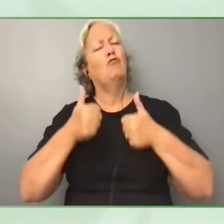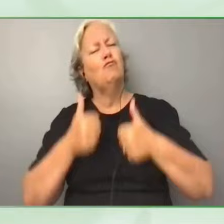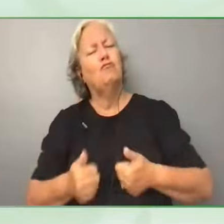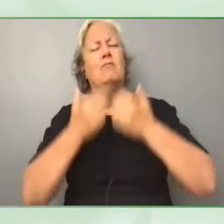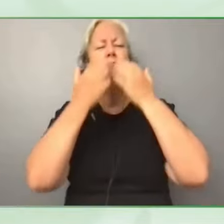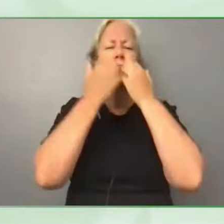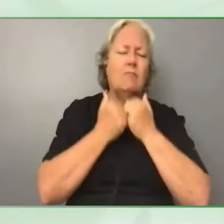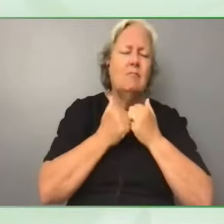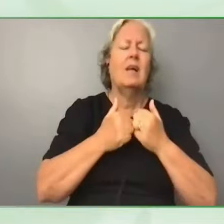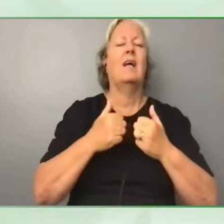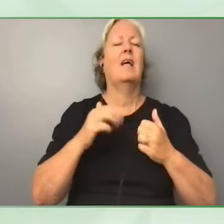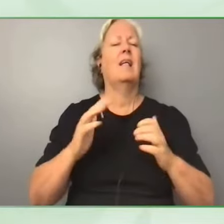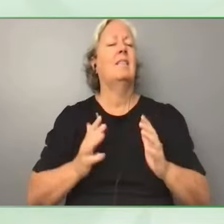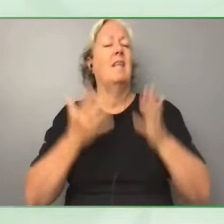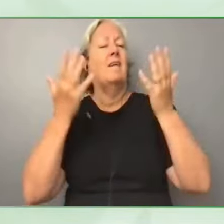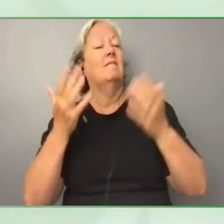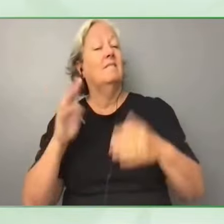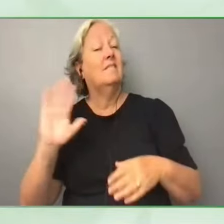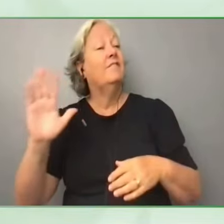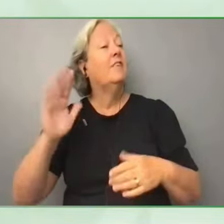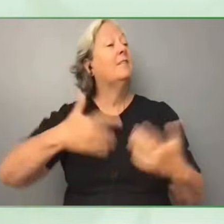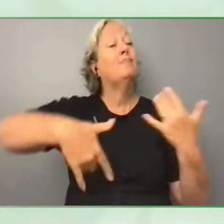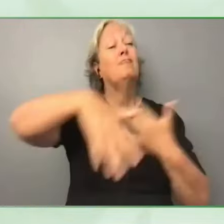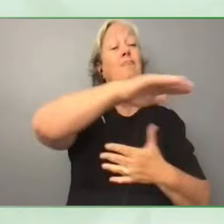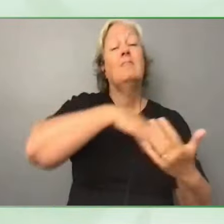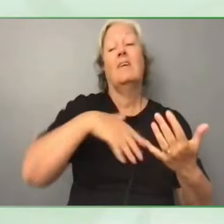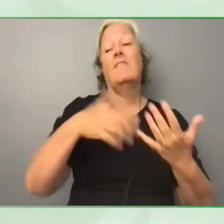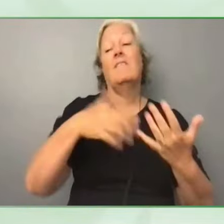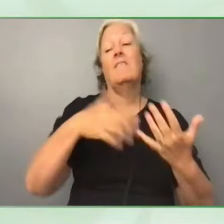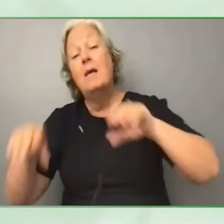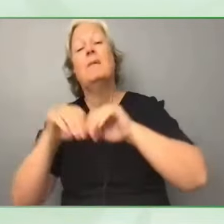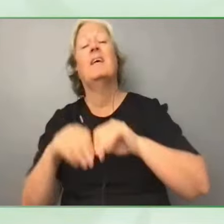means that they have a family, friends, colleagues, and are able